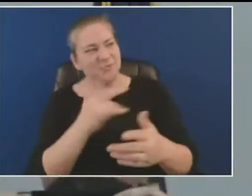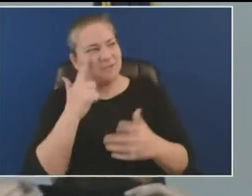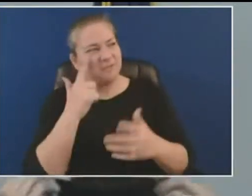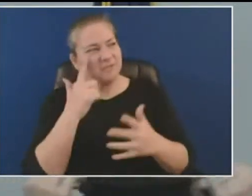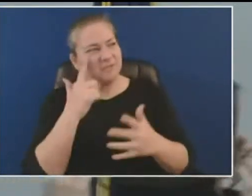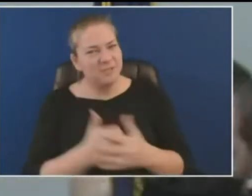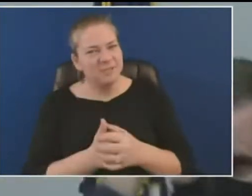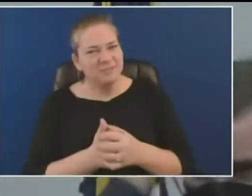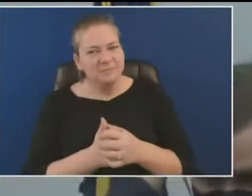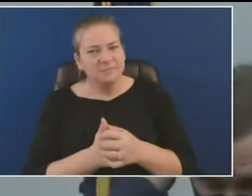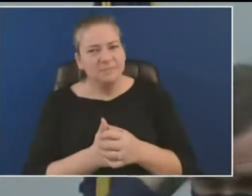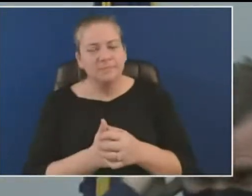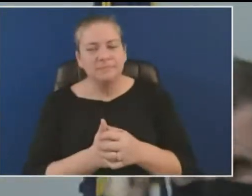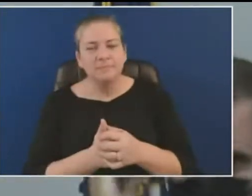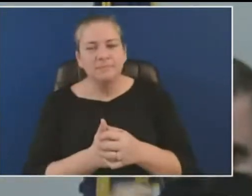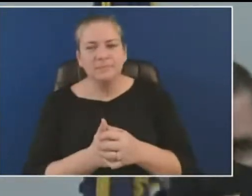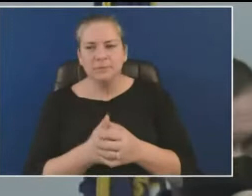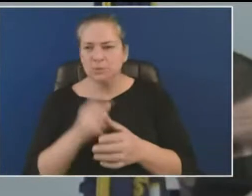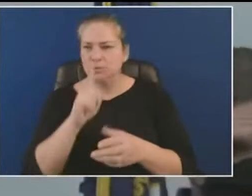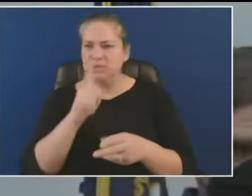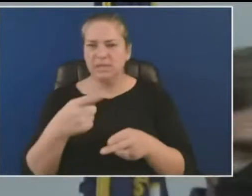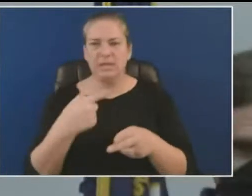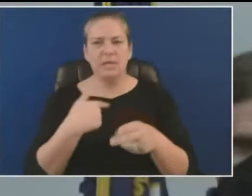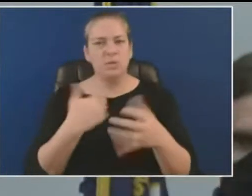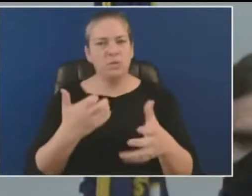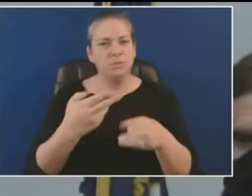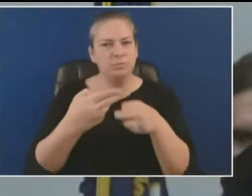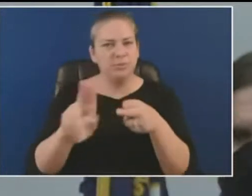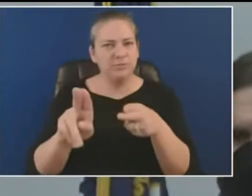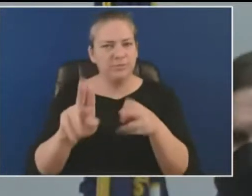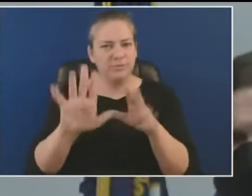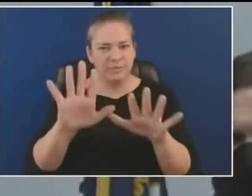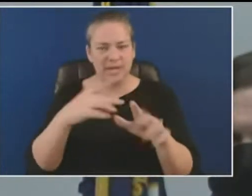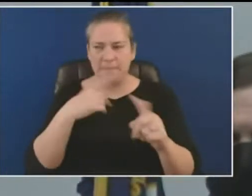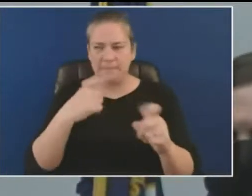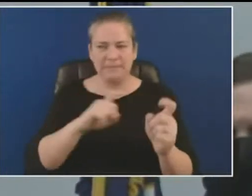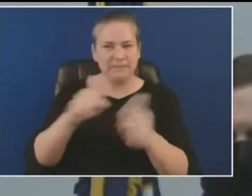I'm going to be very brief because I need to turn this over to a gentleman named John Gordon,